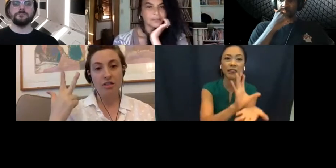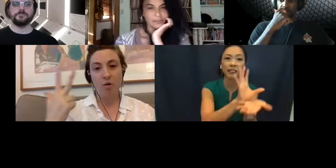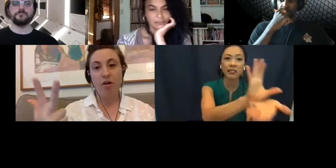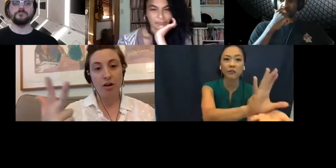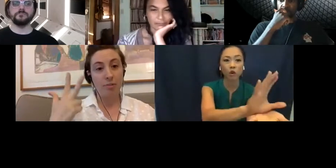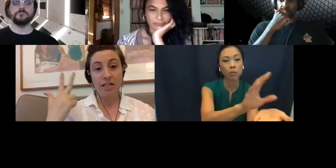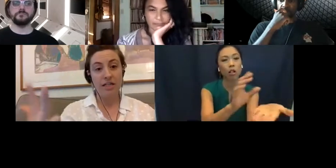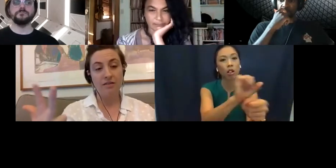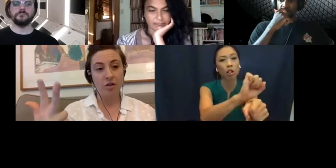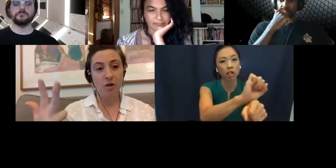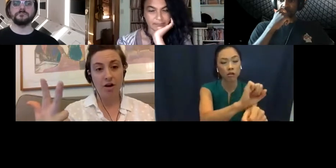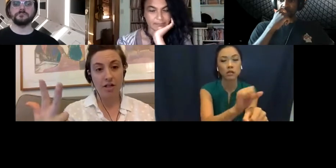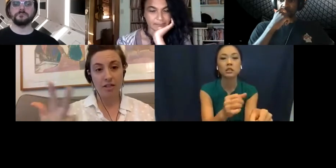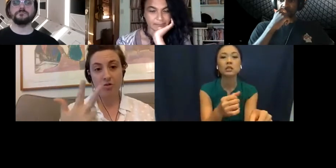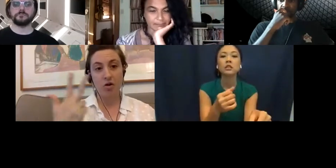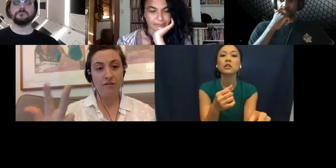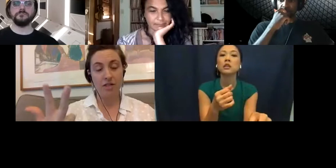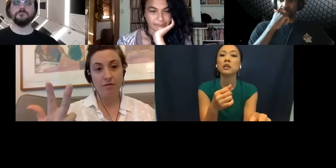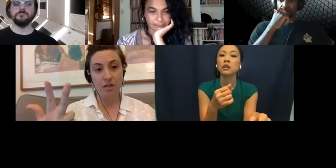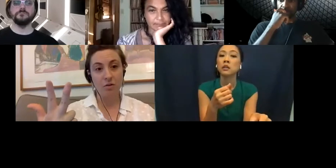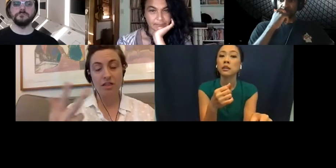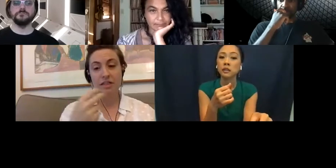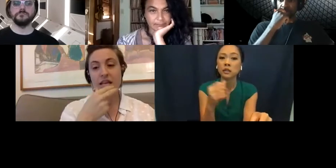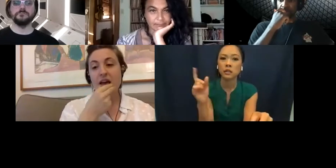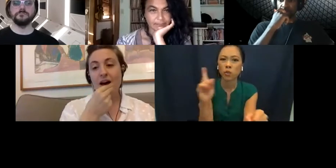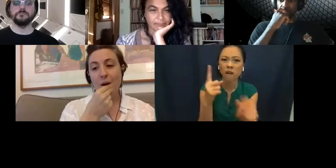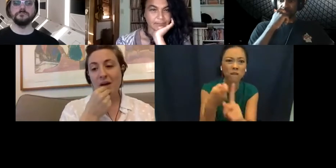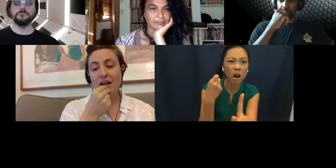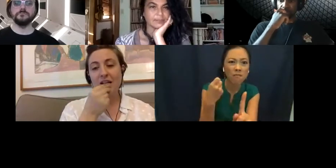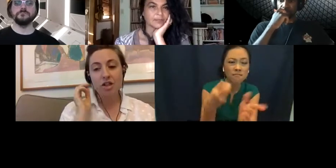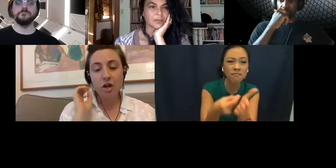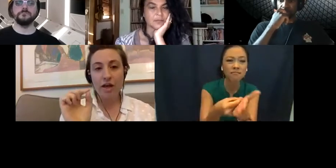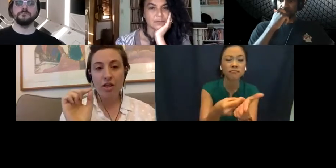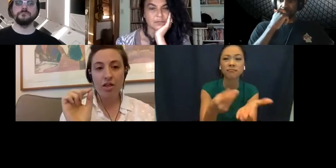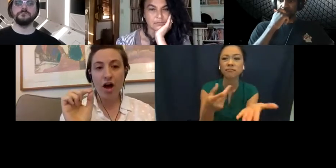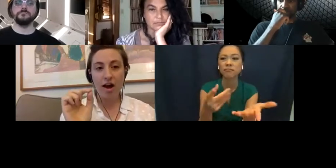smaller companies and artists who don't have a ton of resources and a quick thought on